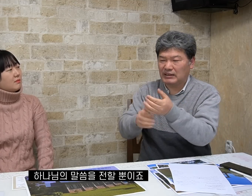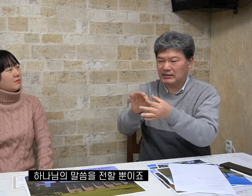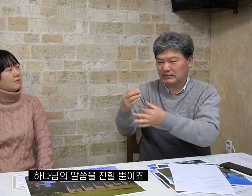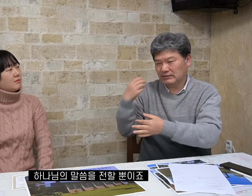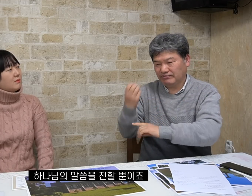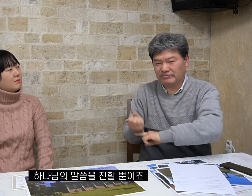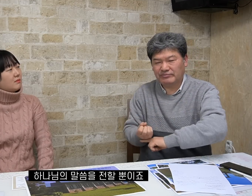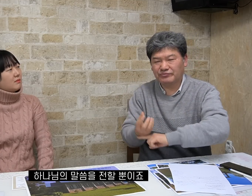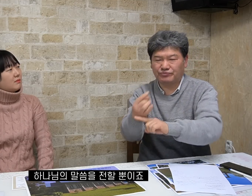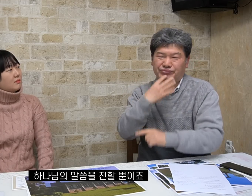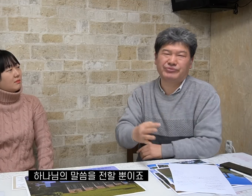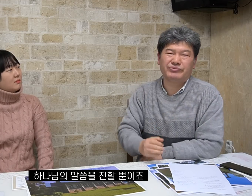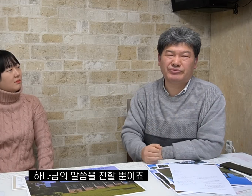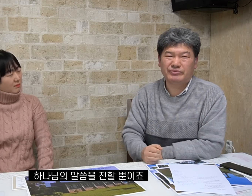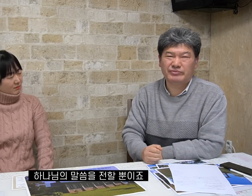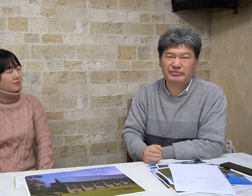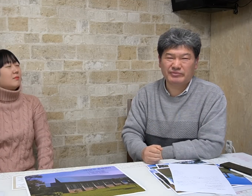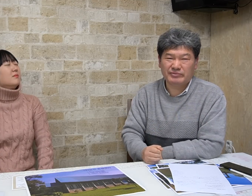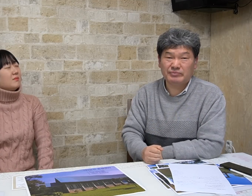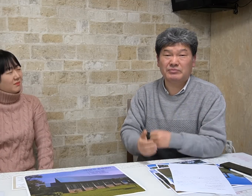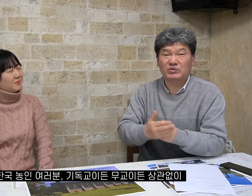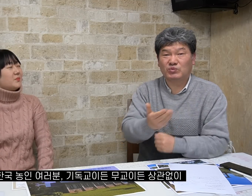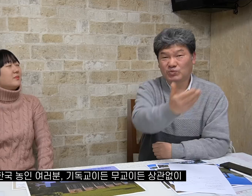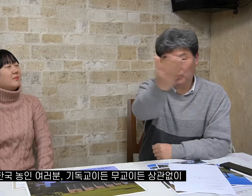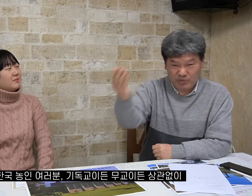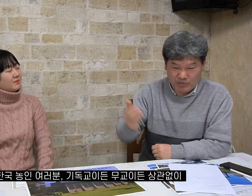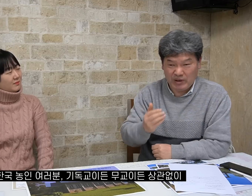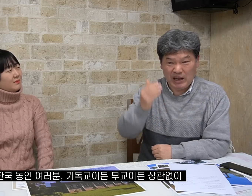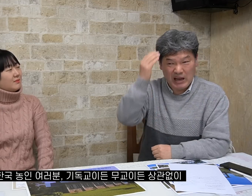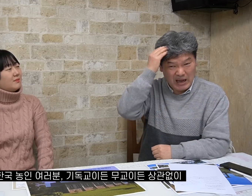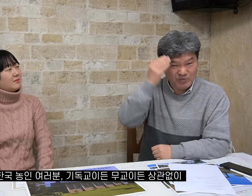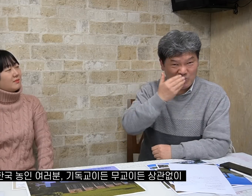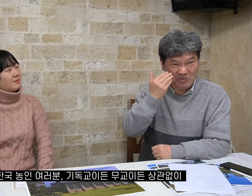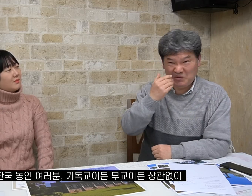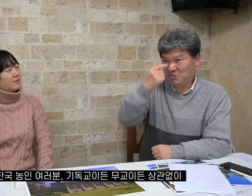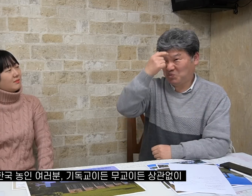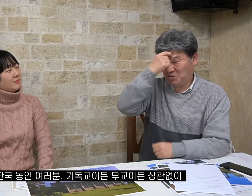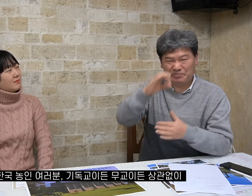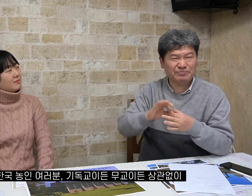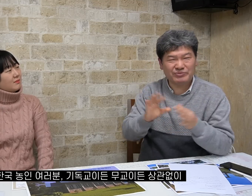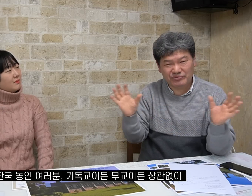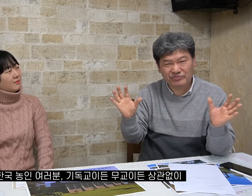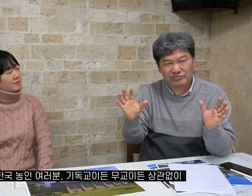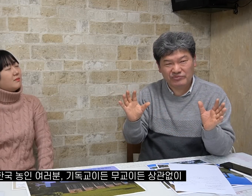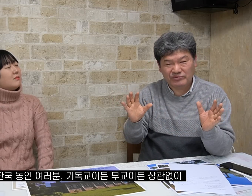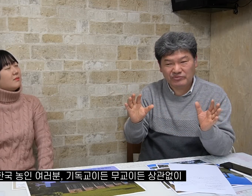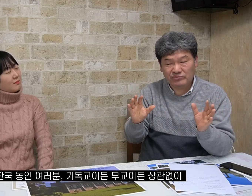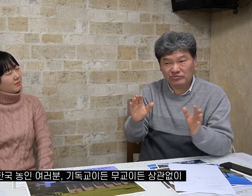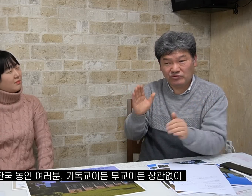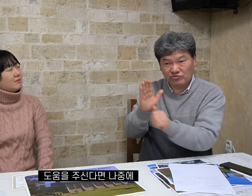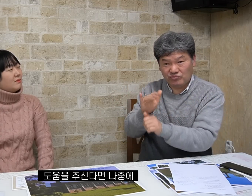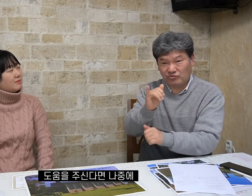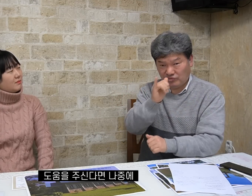I'm just preaching the word of God. Deaf Koreans, regardless of whether you are Christian or non-religious,